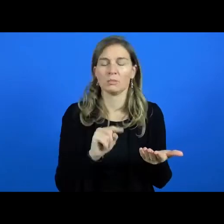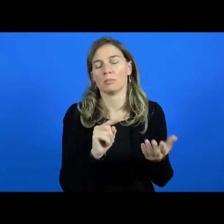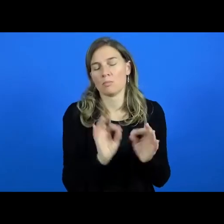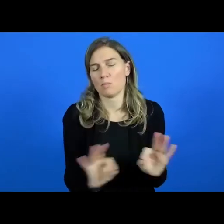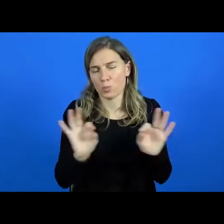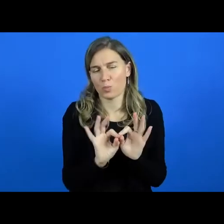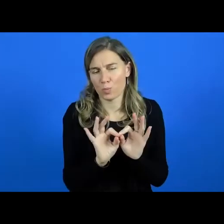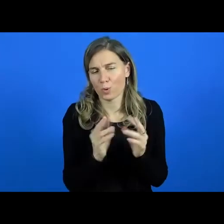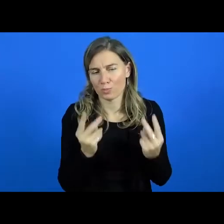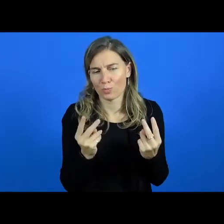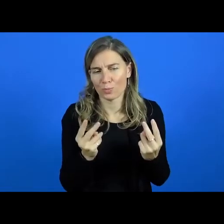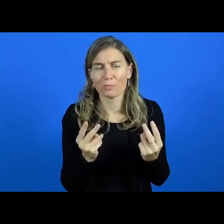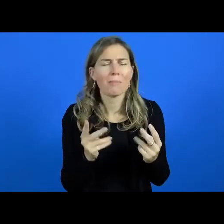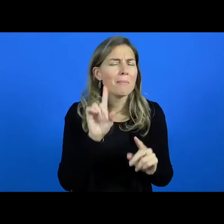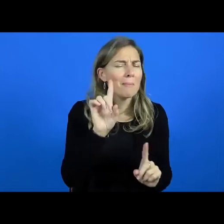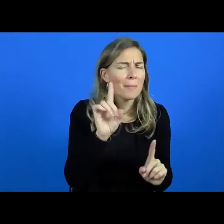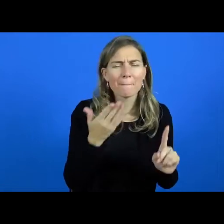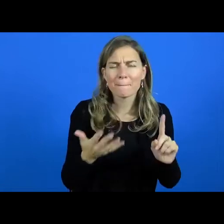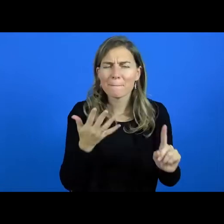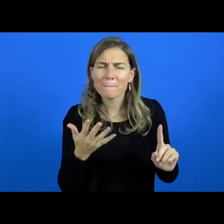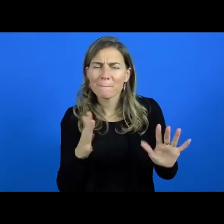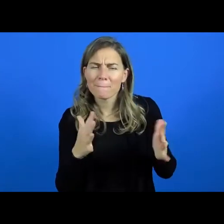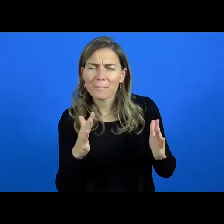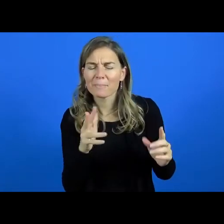and maybe for the Commission itself, for Parliament,